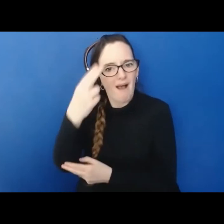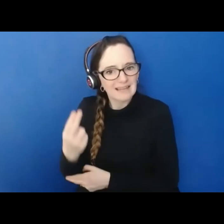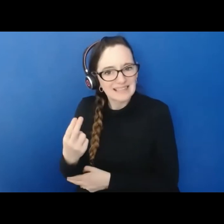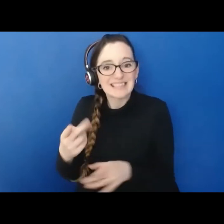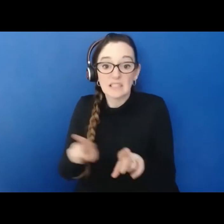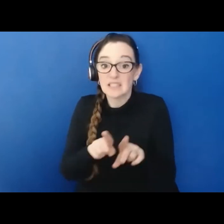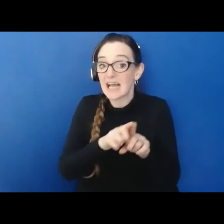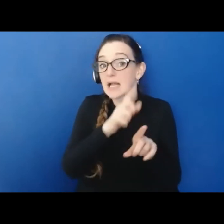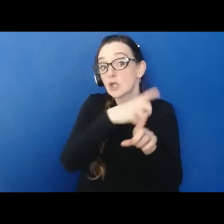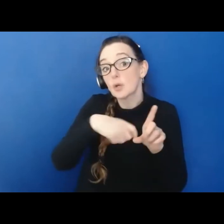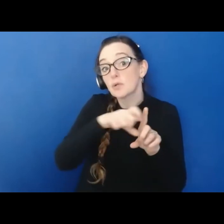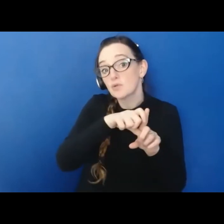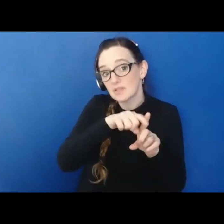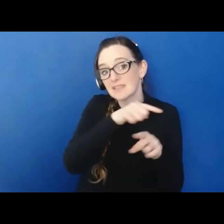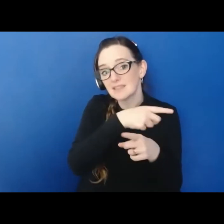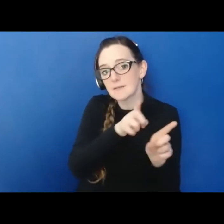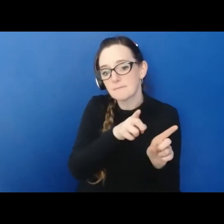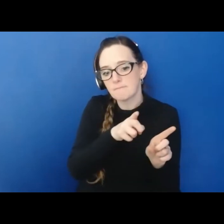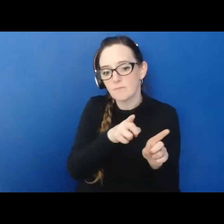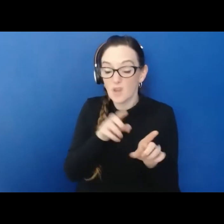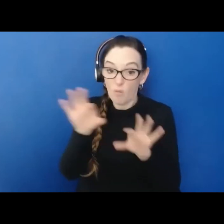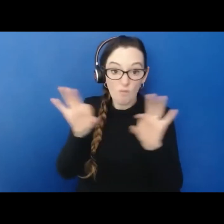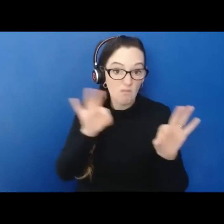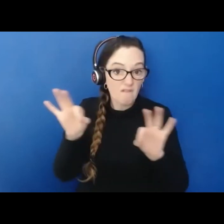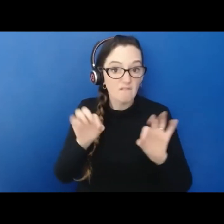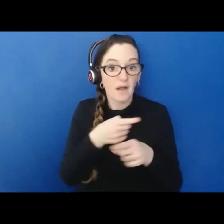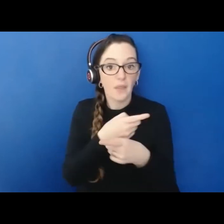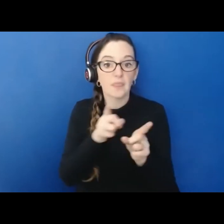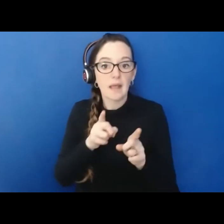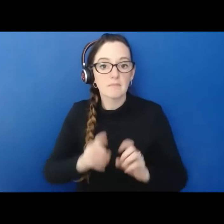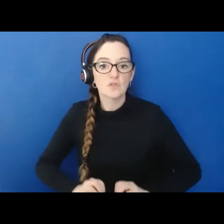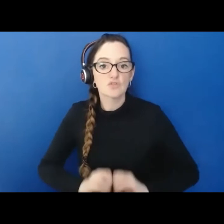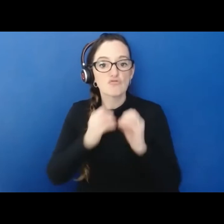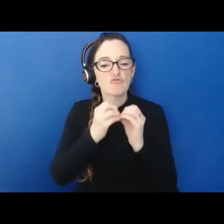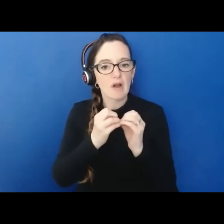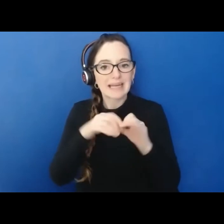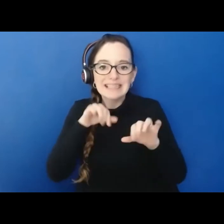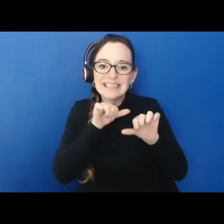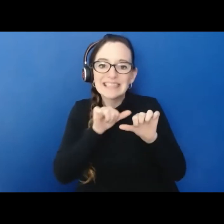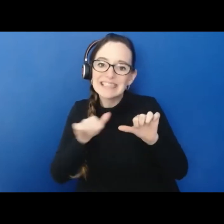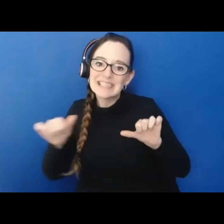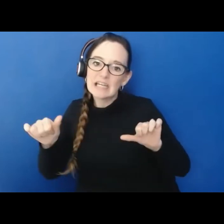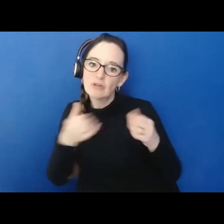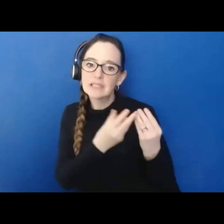So, therefore, we invited them to produce a series of materials that are like different